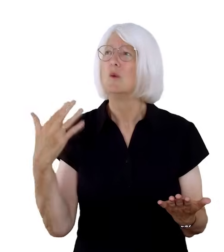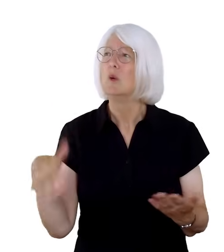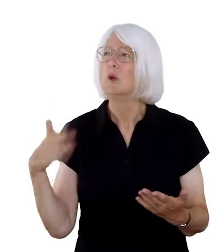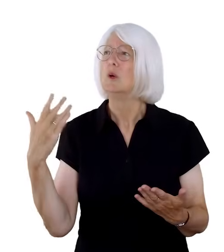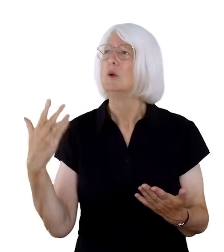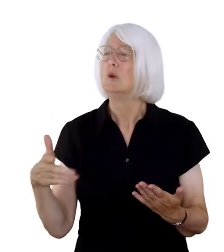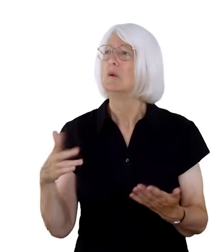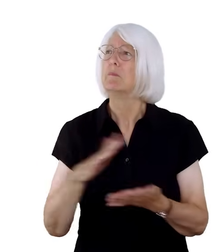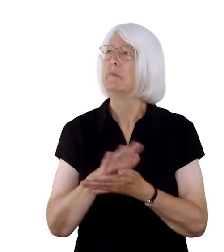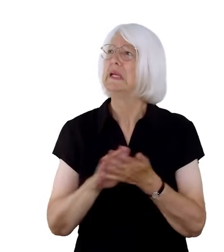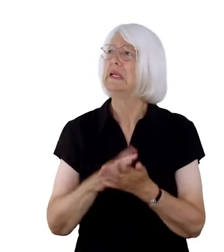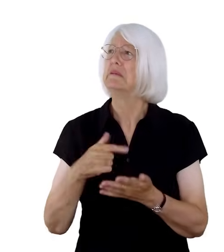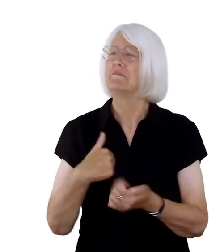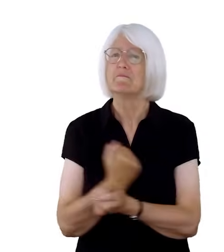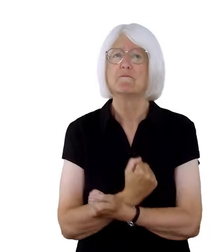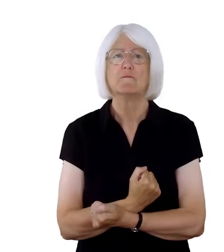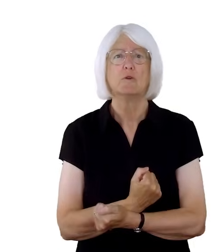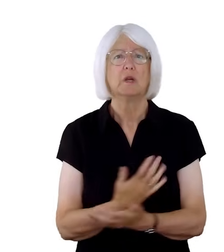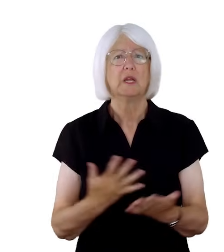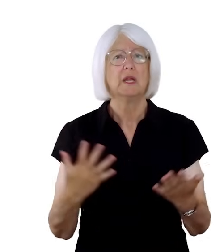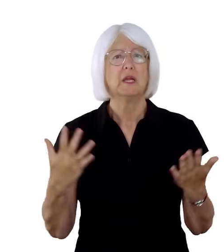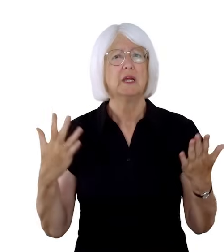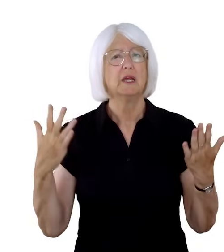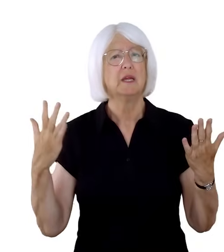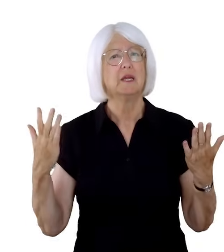His wounds have paid my ransom